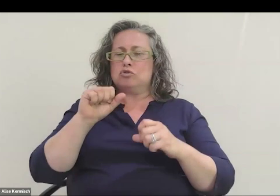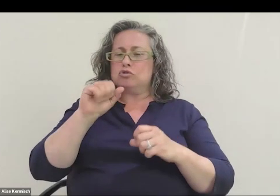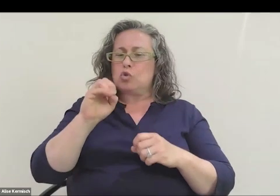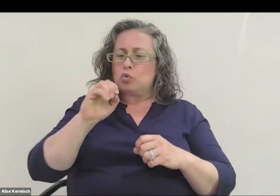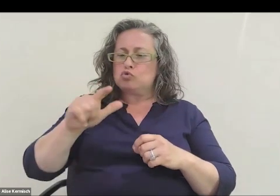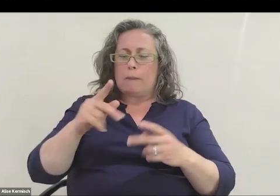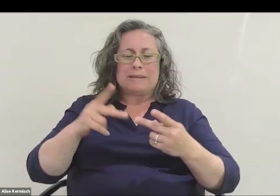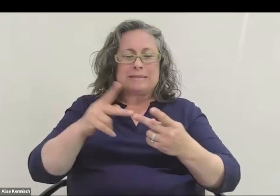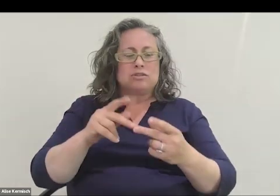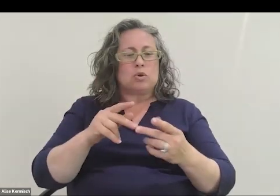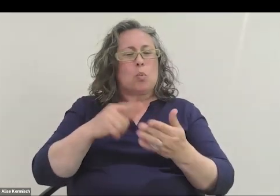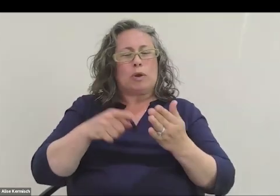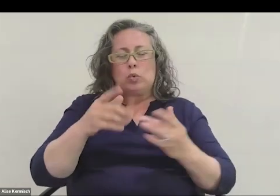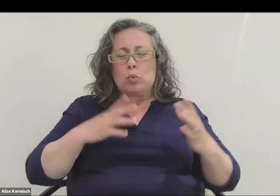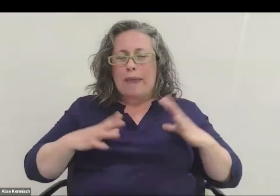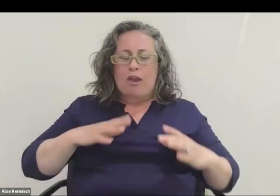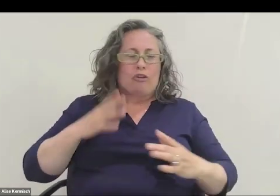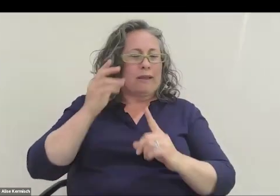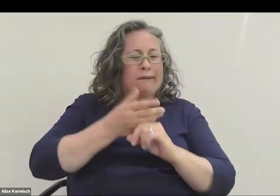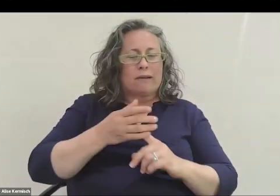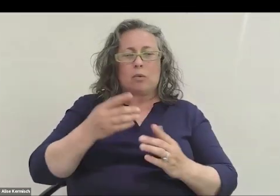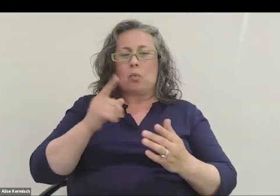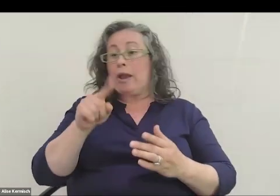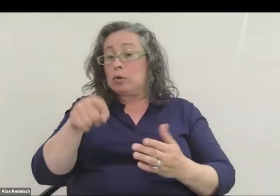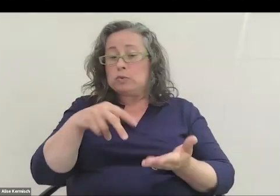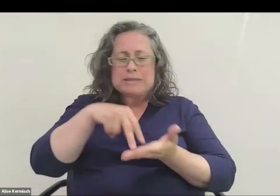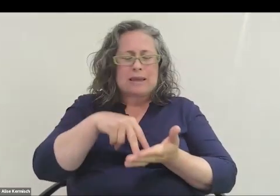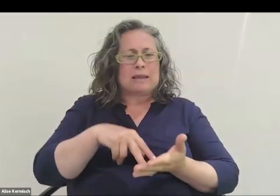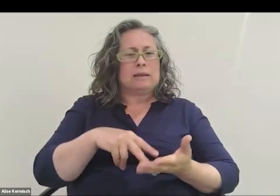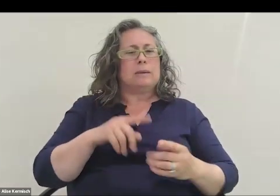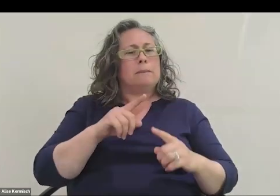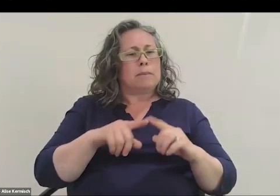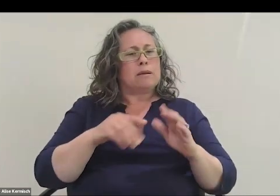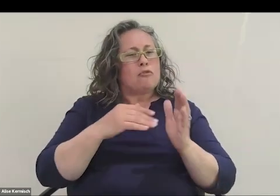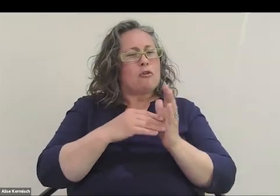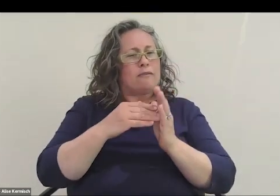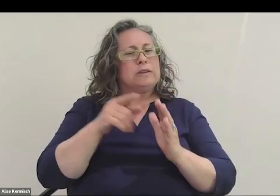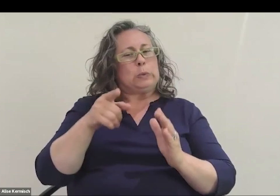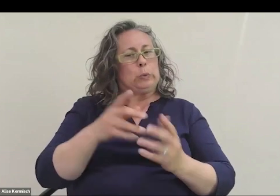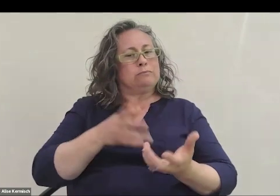how you're standing, all of these things can play into how you're read through these tropes. Often you fall into one of them in the way